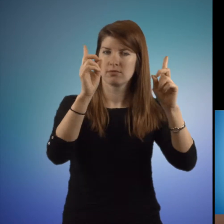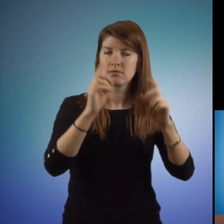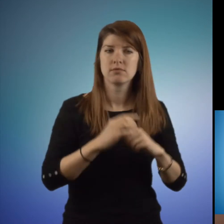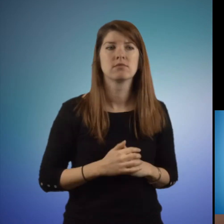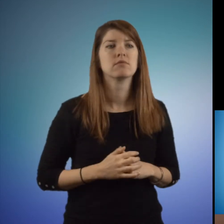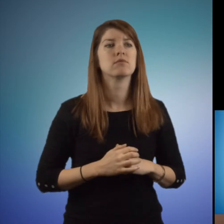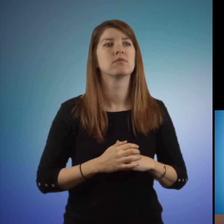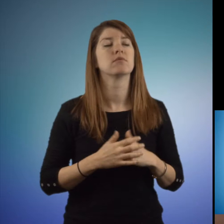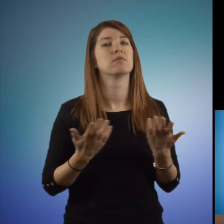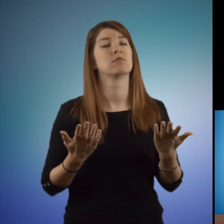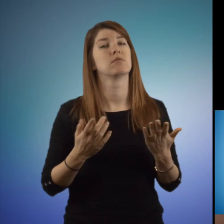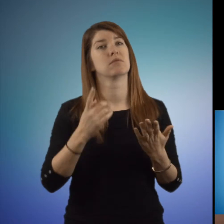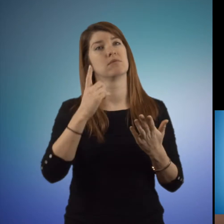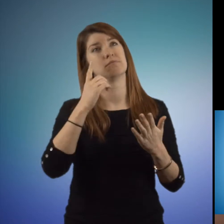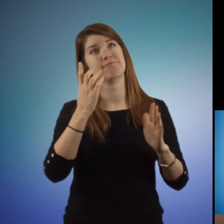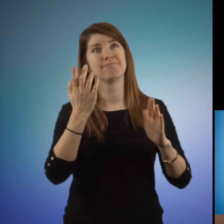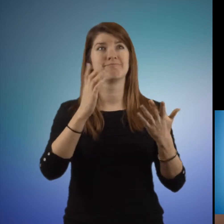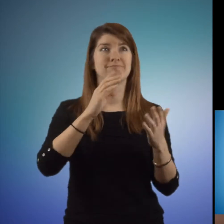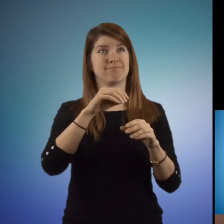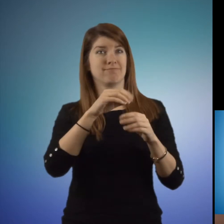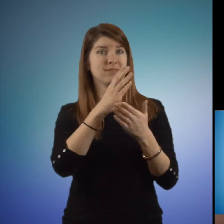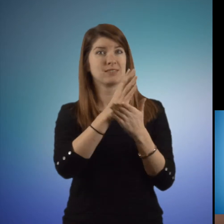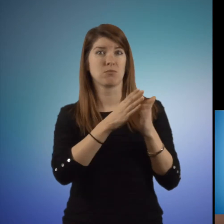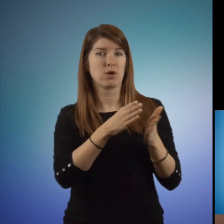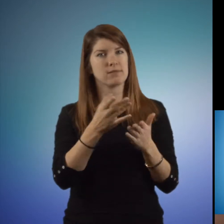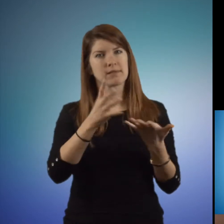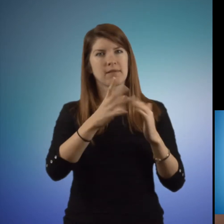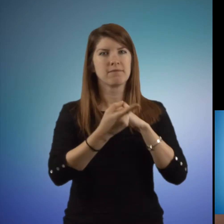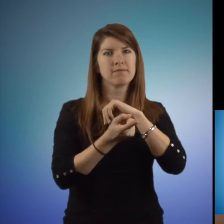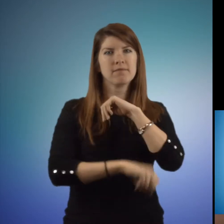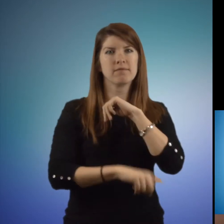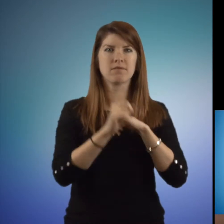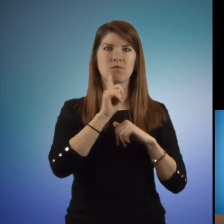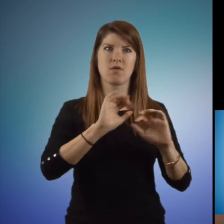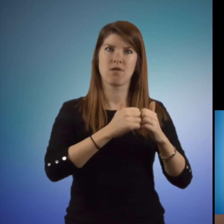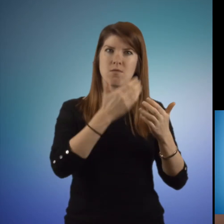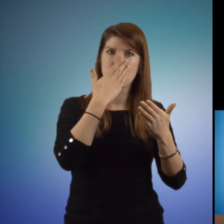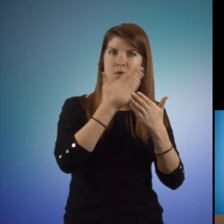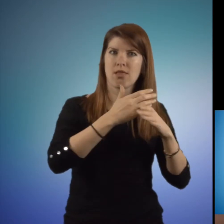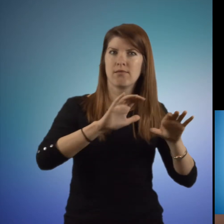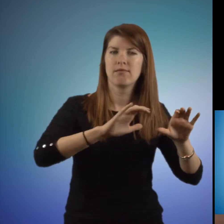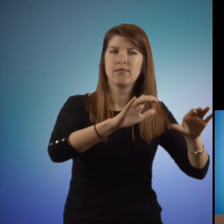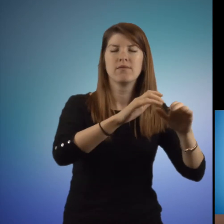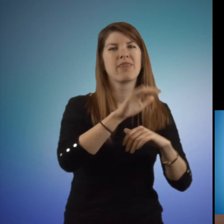So in some degree, some ways, they are penalized for how well they are doing. And that's a mitigating measure.